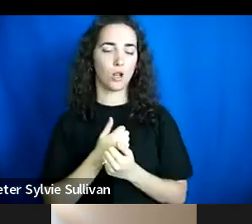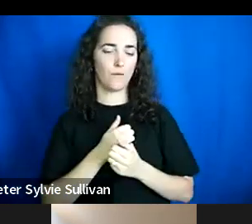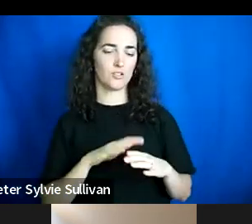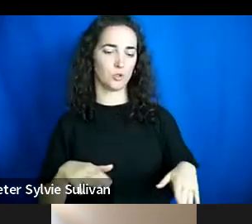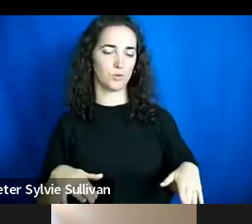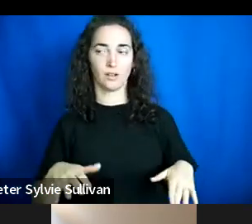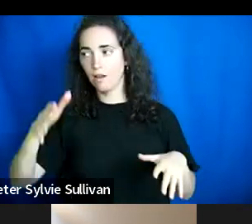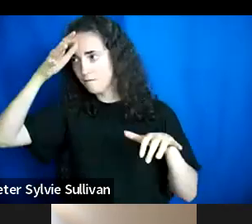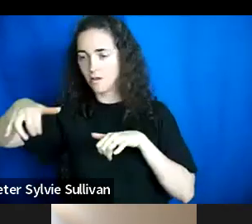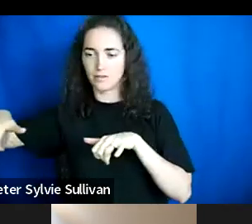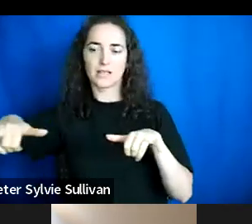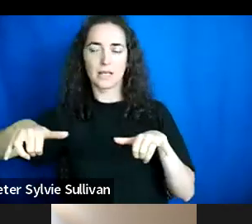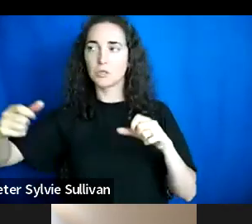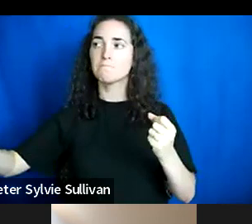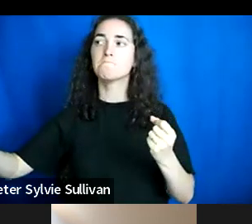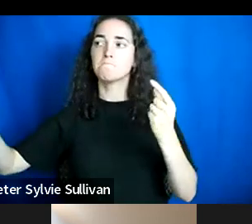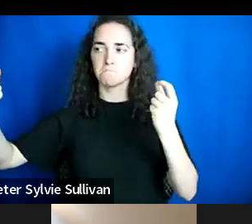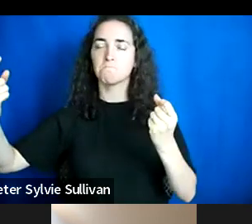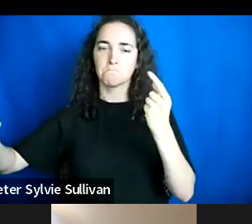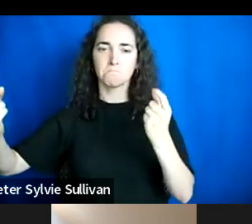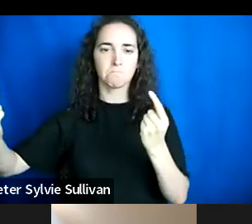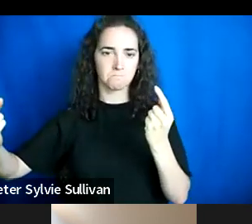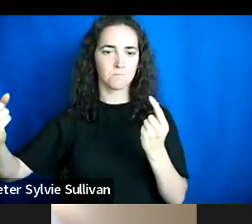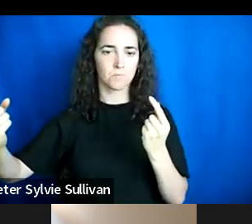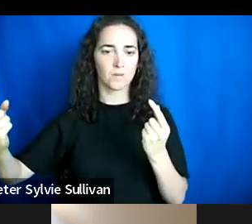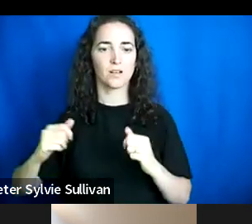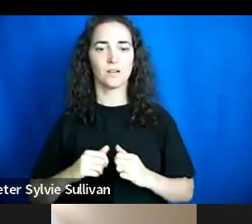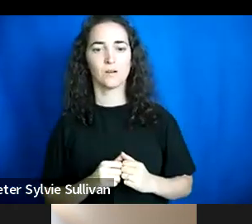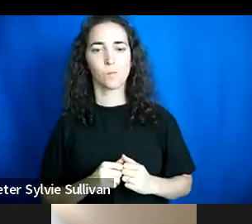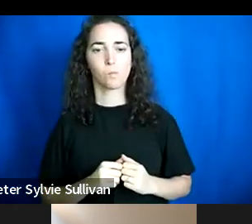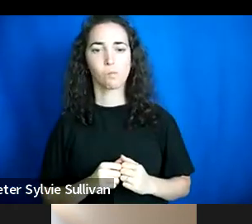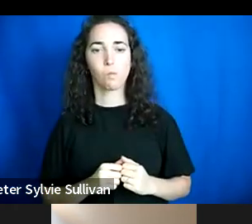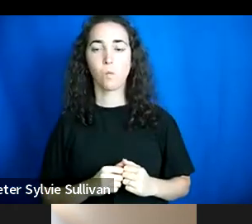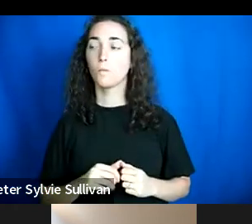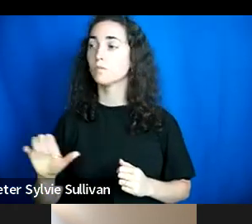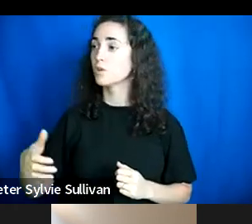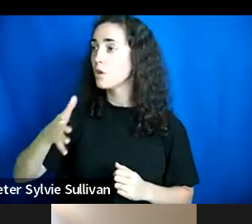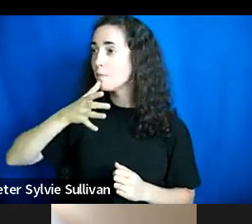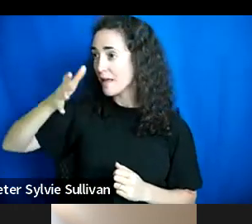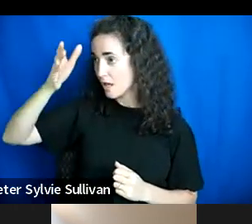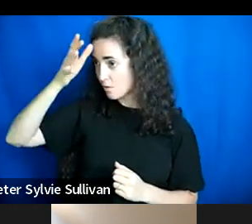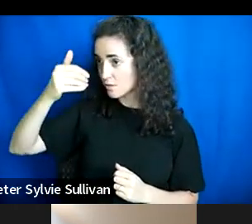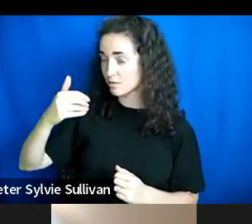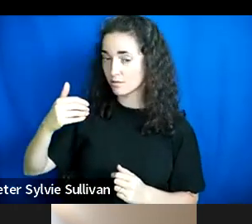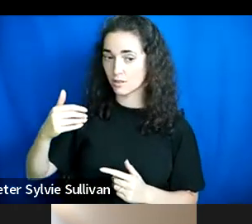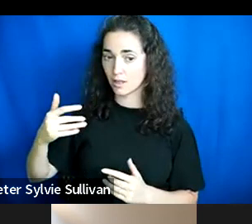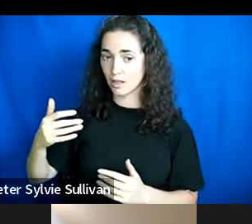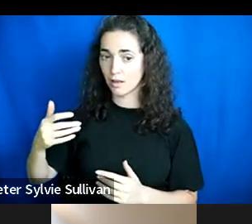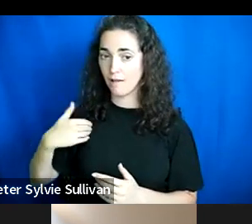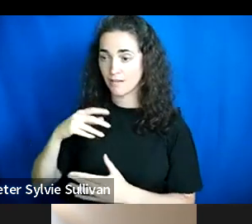lot of the understanding. well dealer with talking of the parents of children have disabilities.